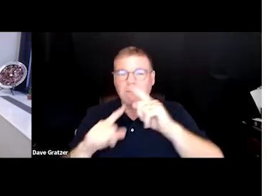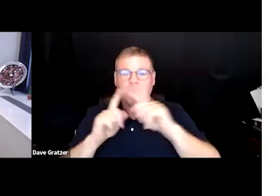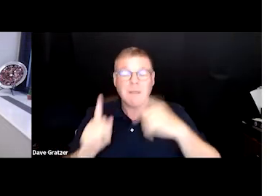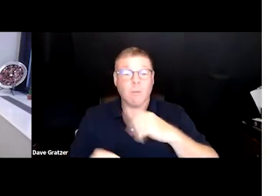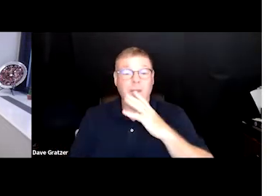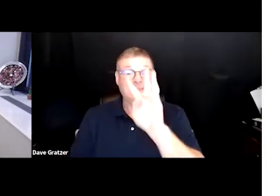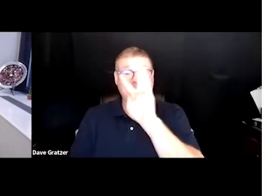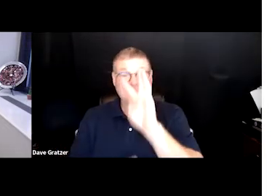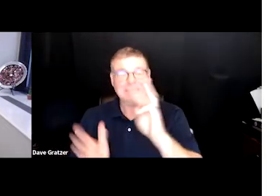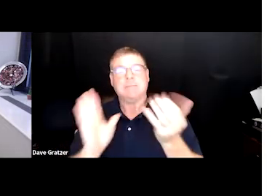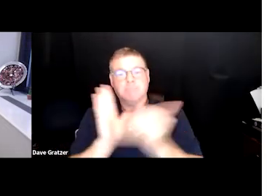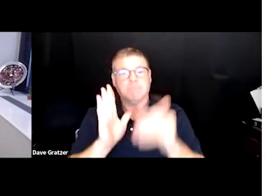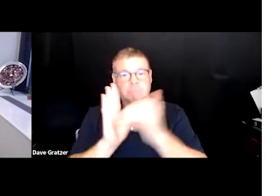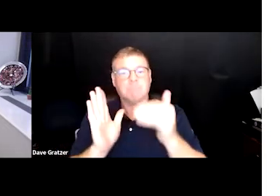six recurring themes in our interviews.